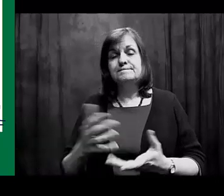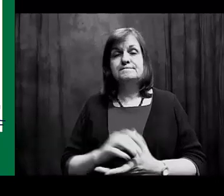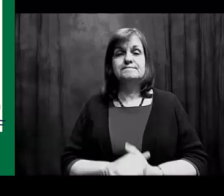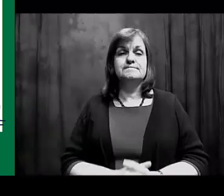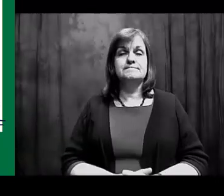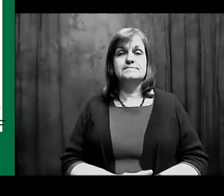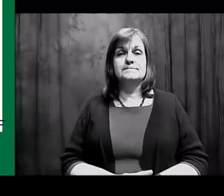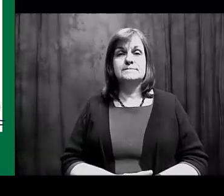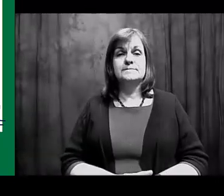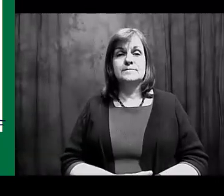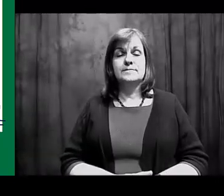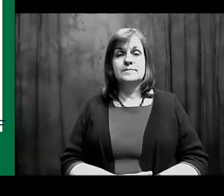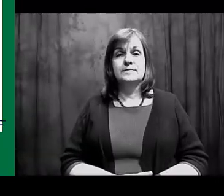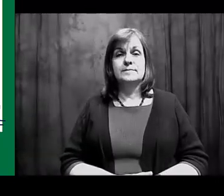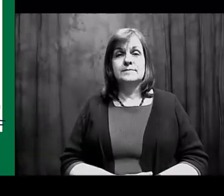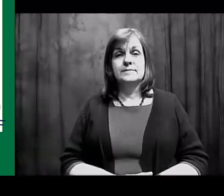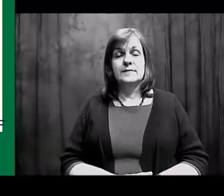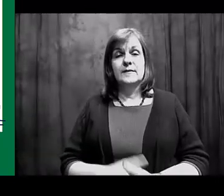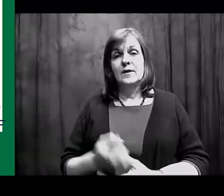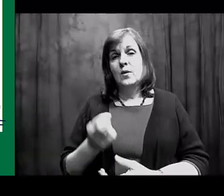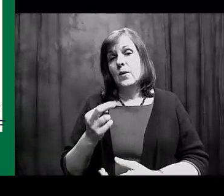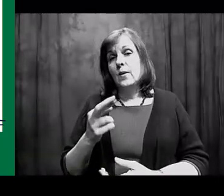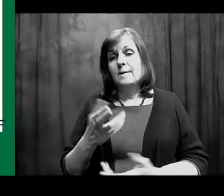or potentially just